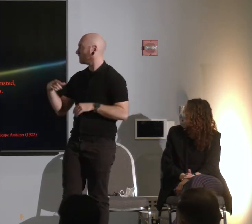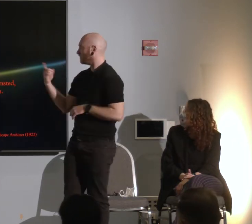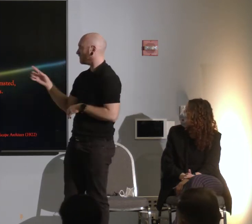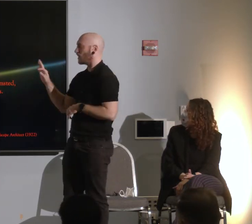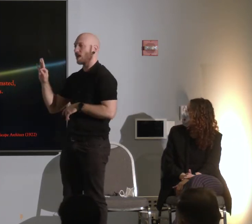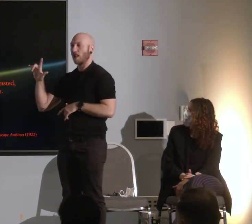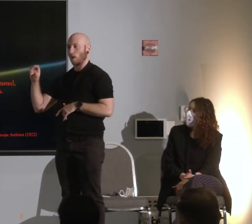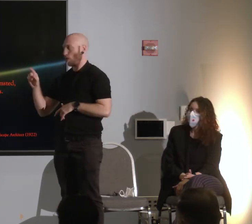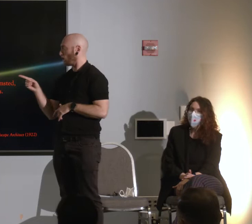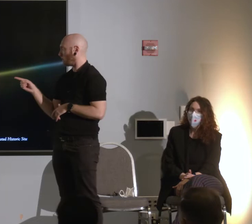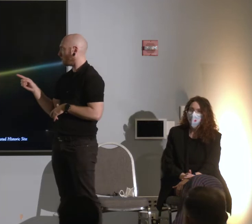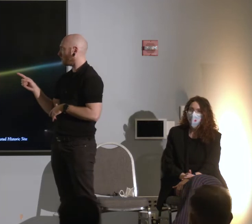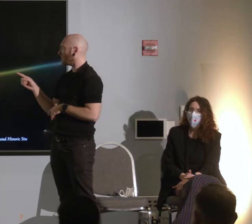and this is one a little bit later.